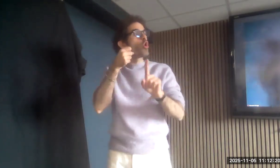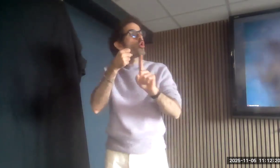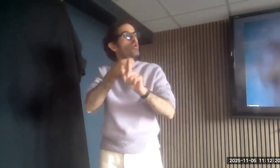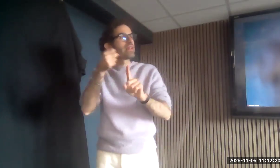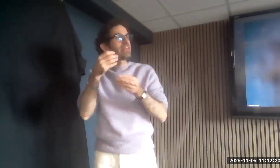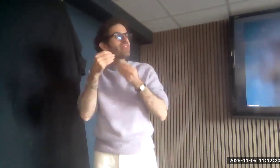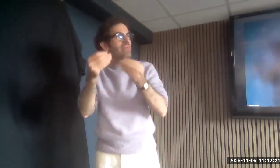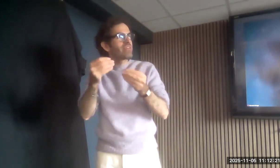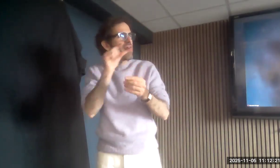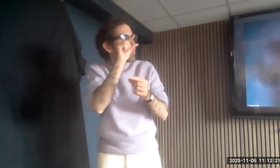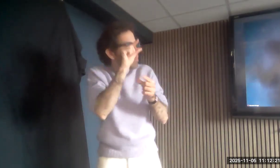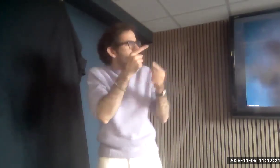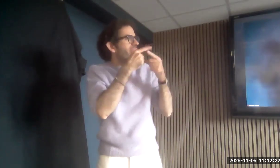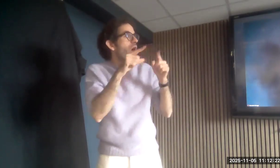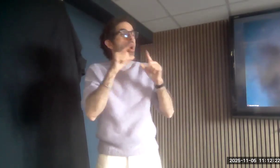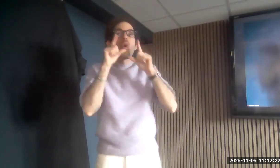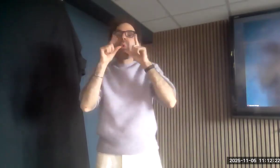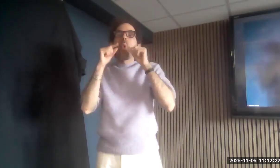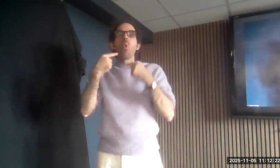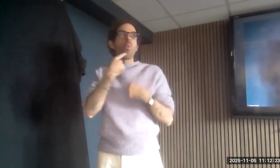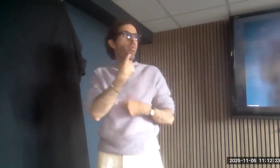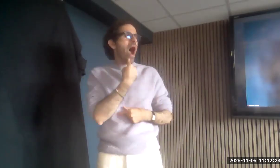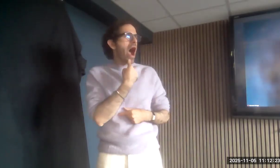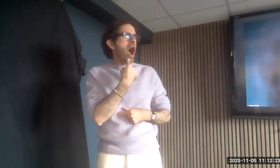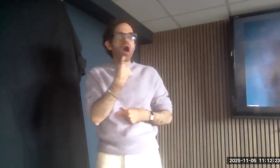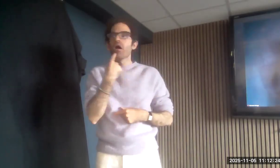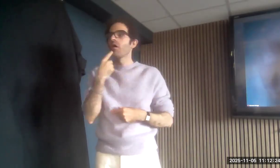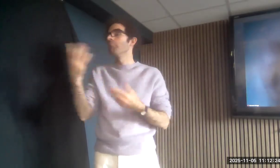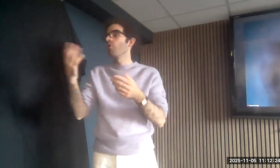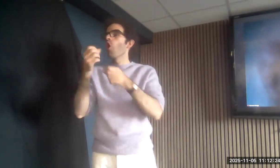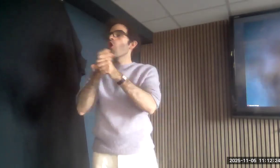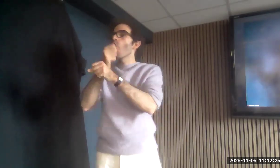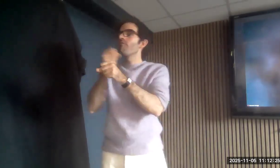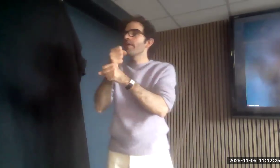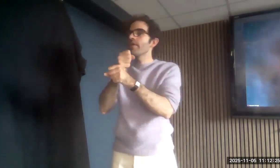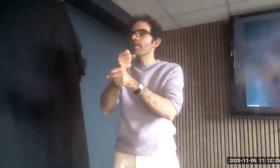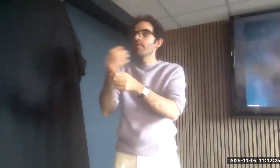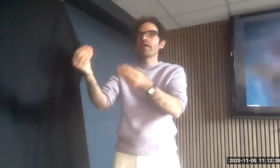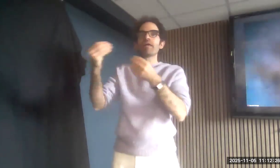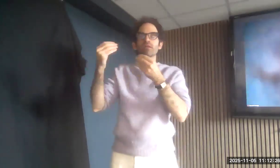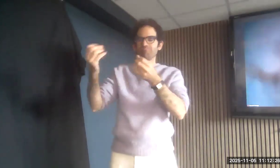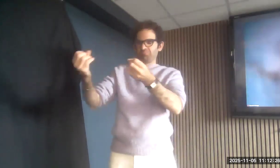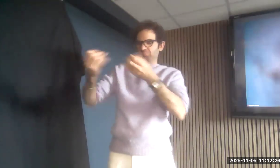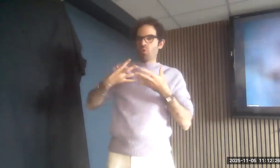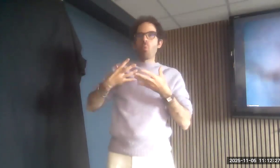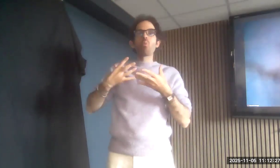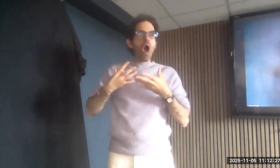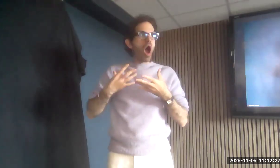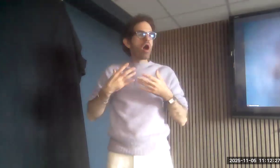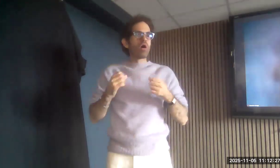as do many of the other countries in the region. But we can see that the the mouthing, the labialization, is